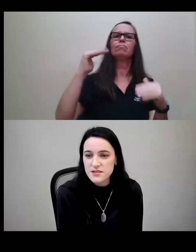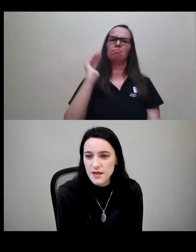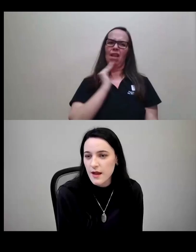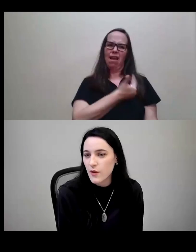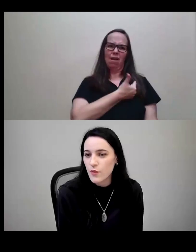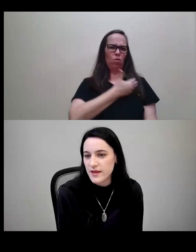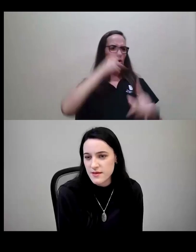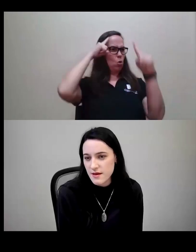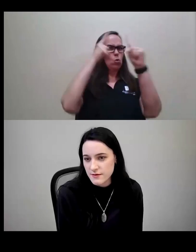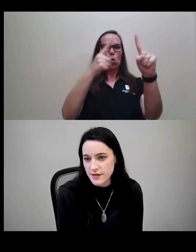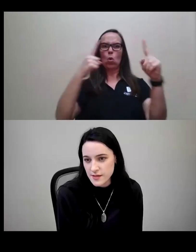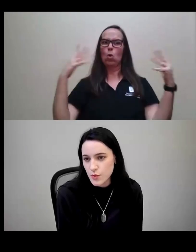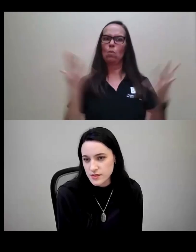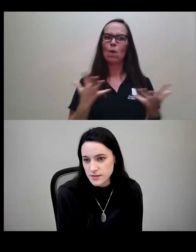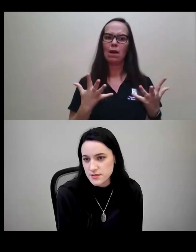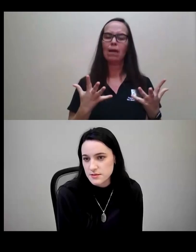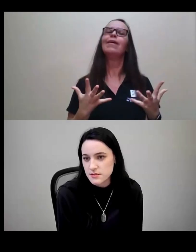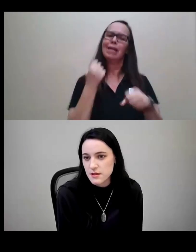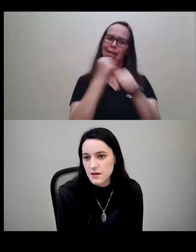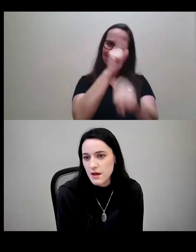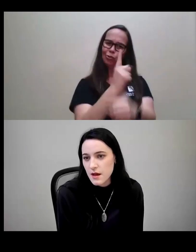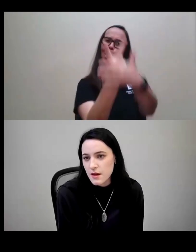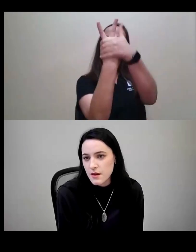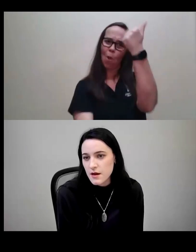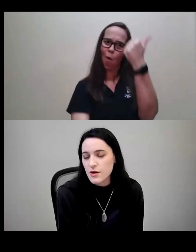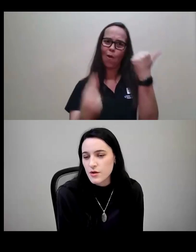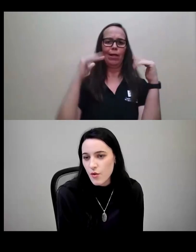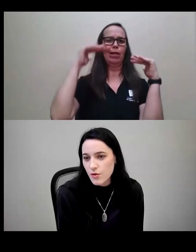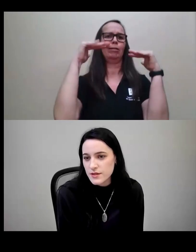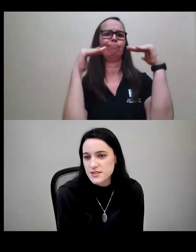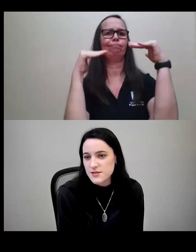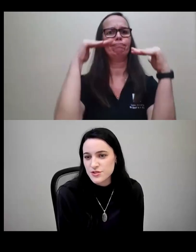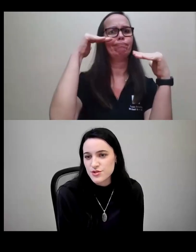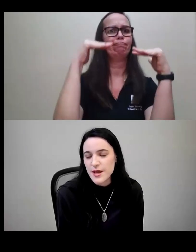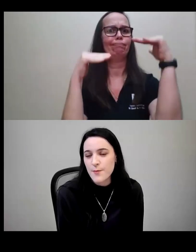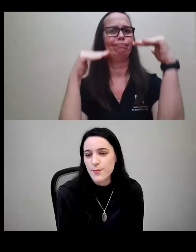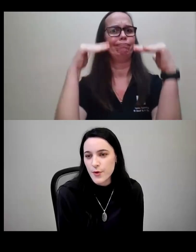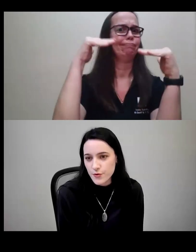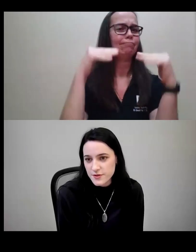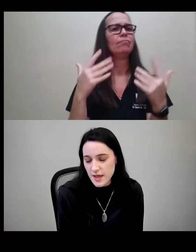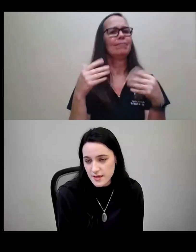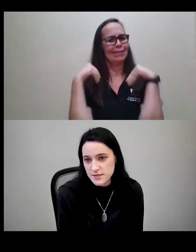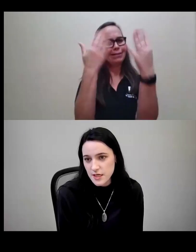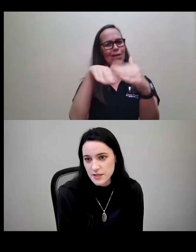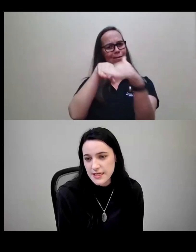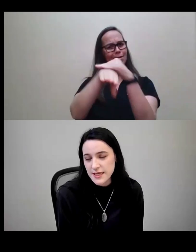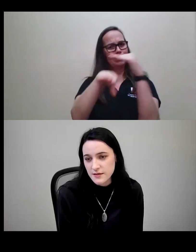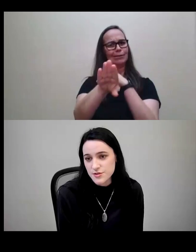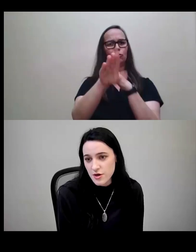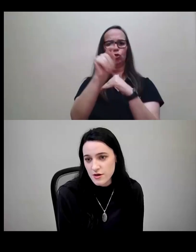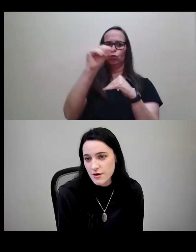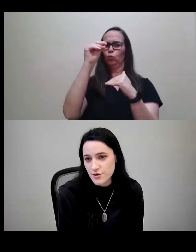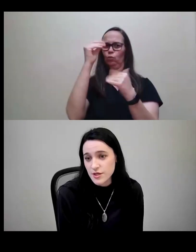One does not outweigh the importance. Our goal is to make sure that both ASL and English are